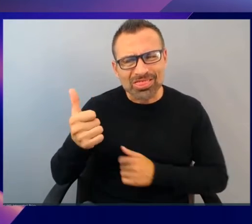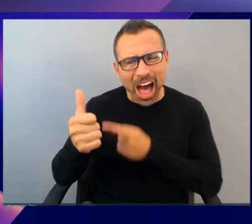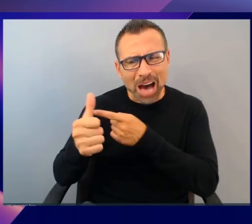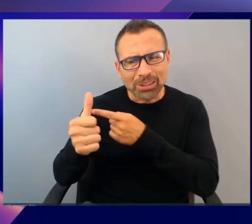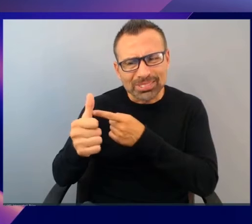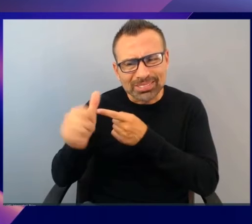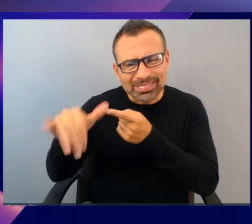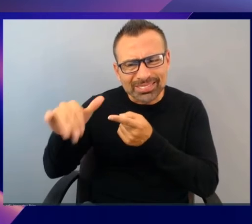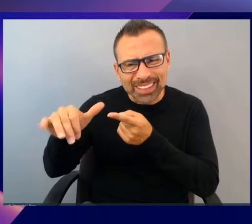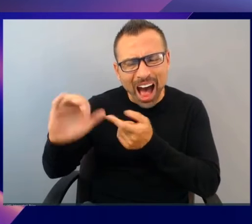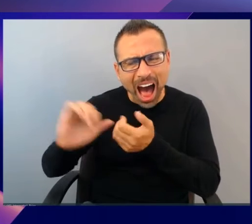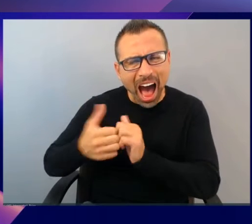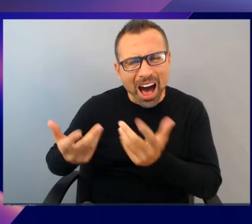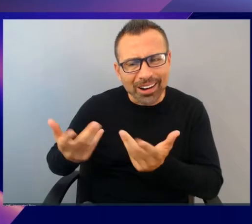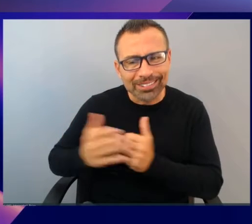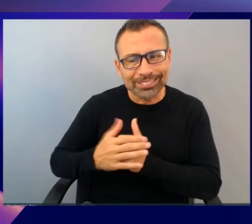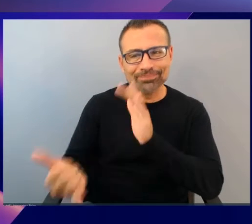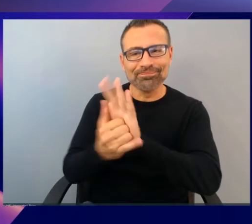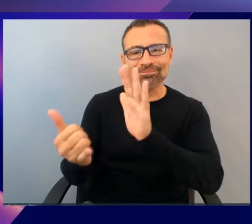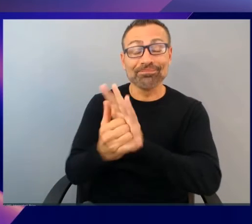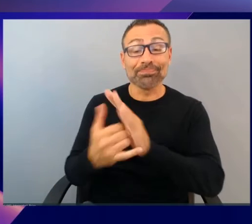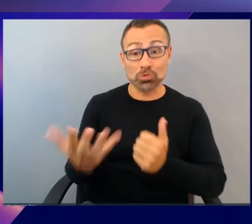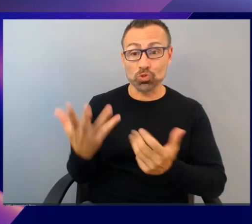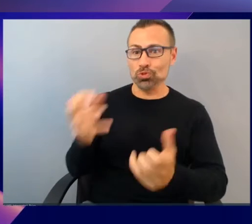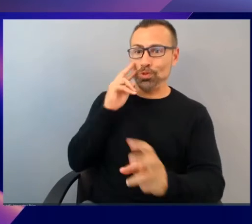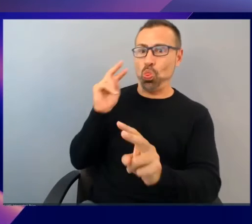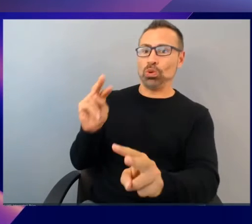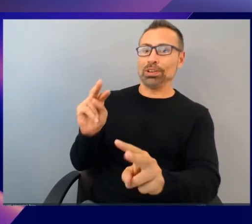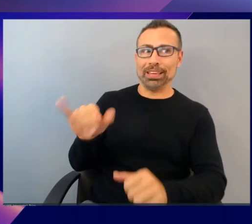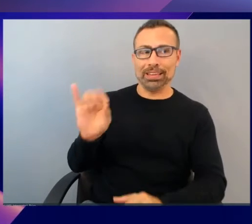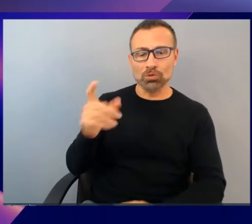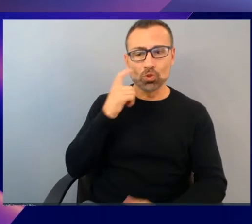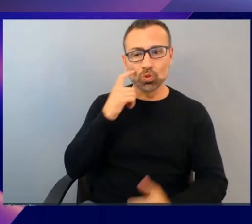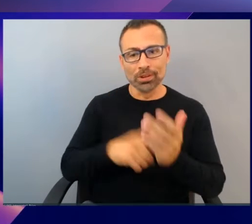But that's something that you definitely wanna look at if you get results from that query.